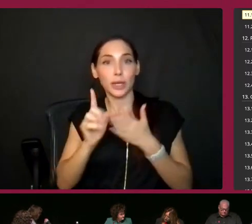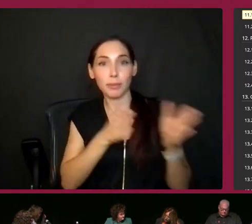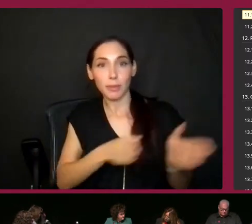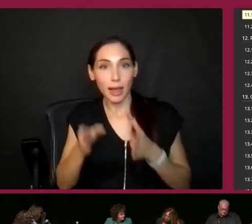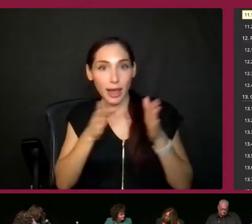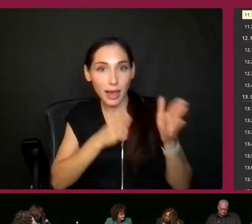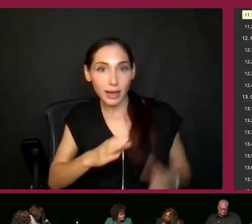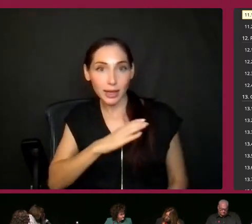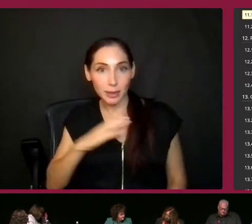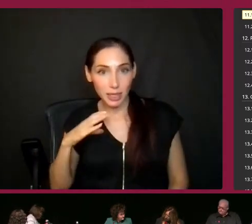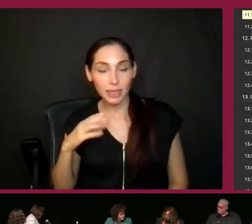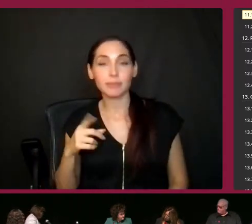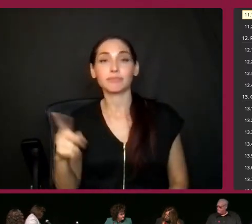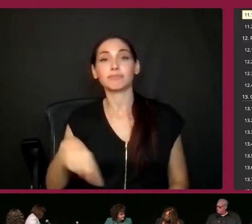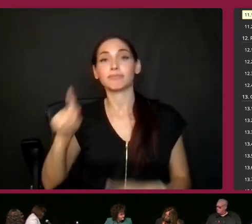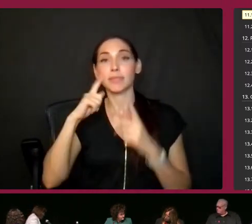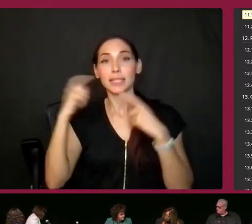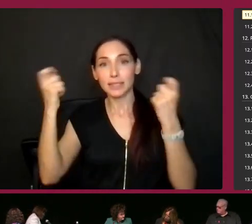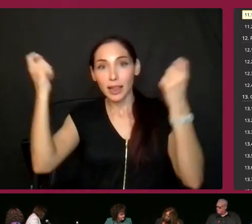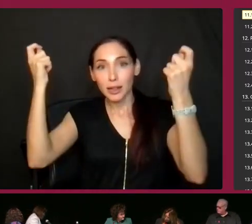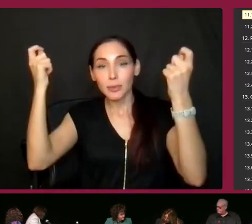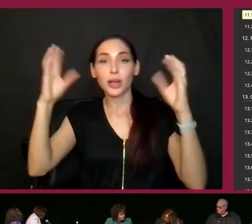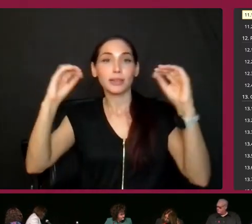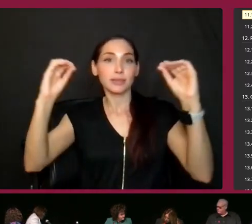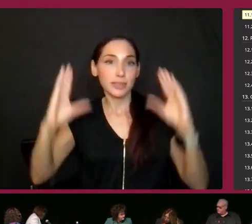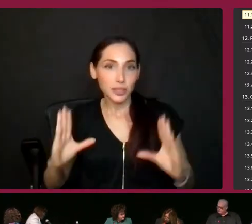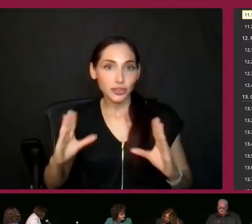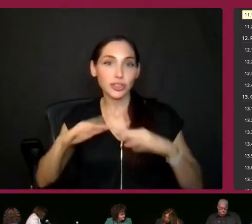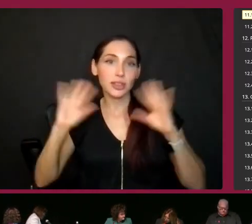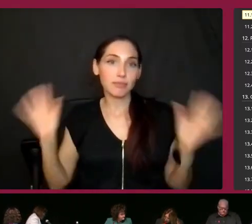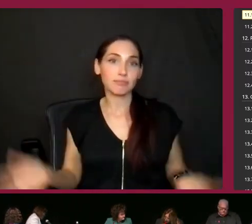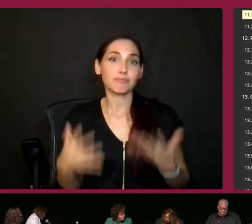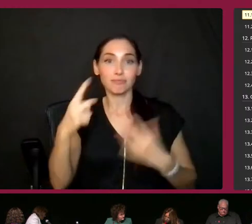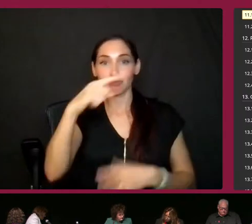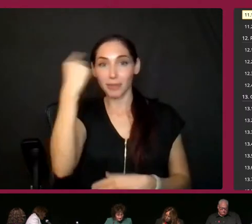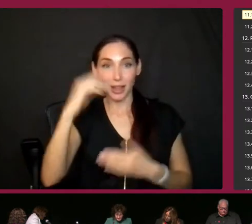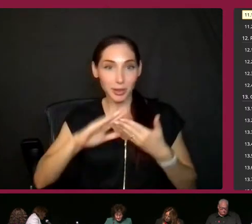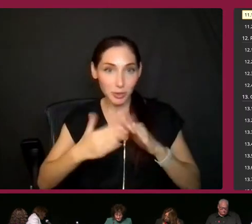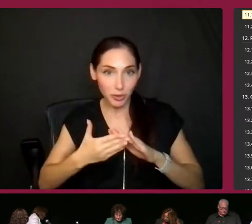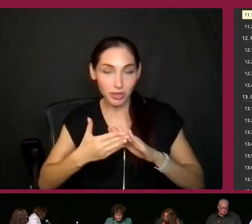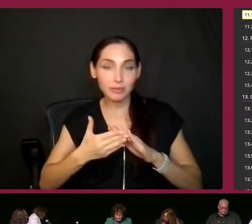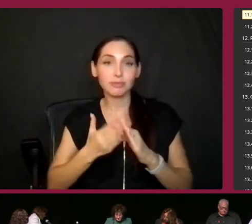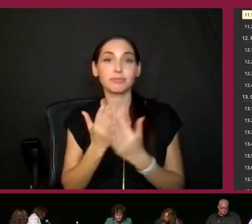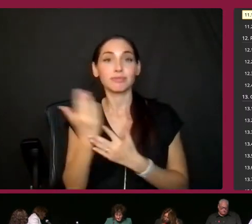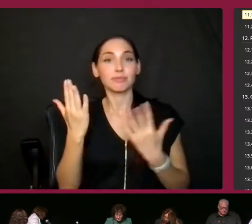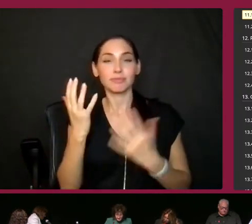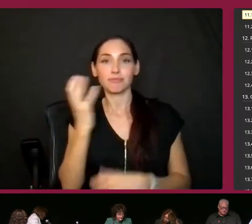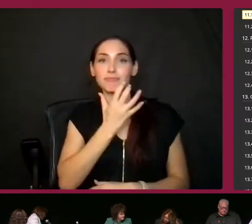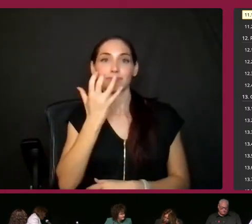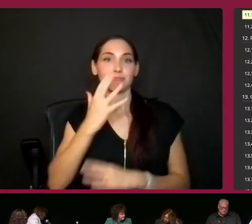celebrate educators who uplift the Black community through exemplary leadership,